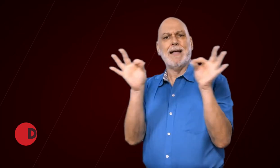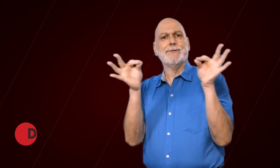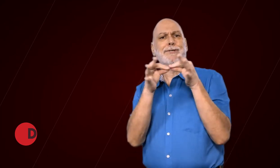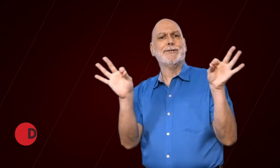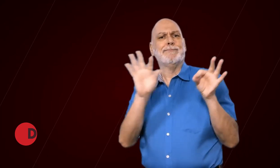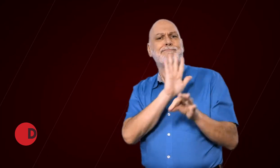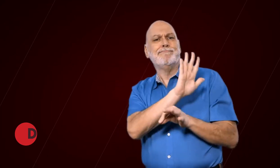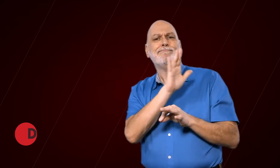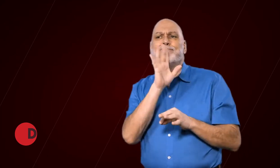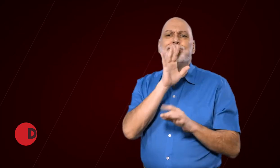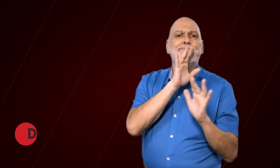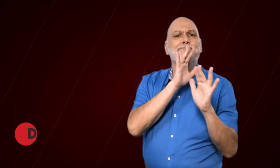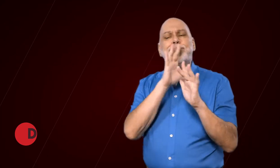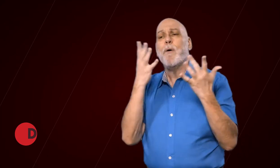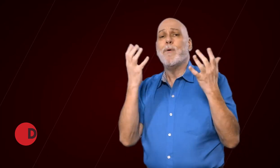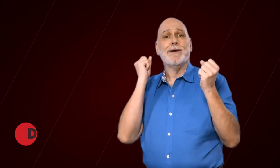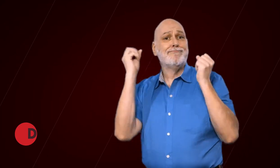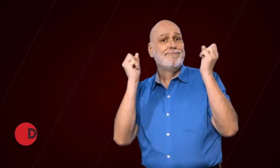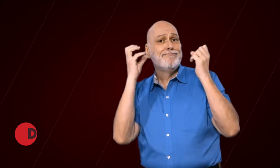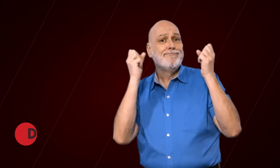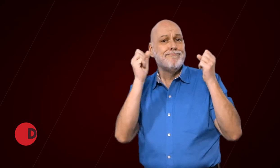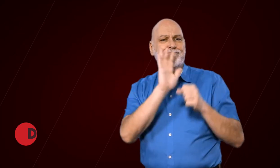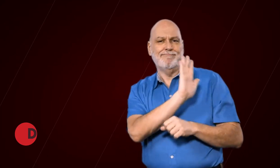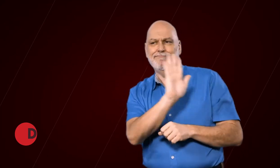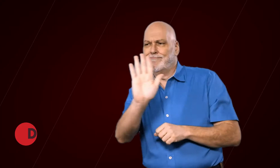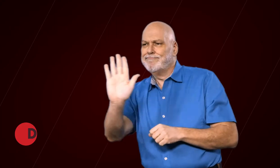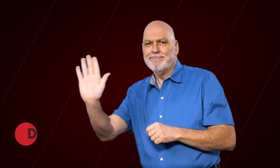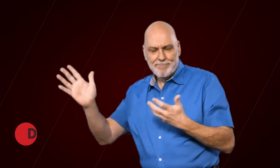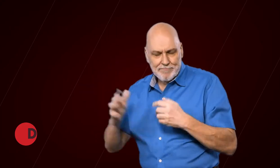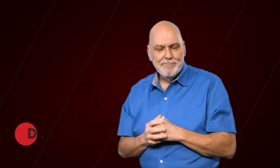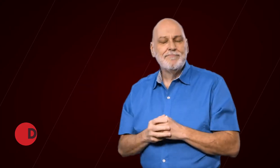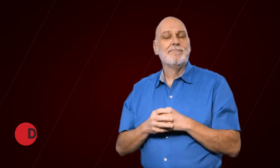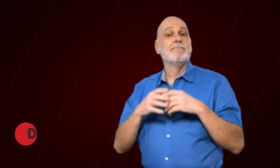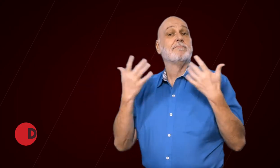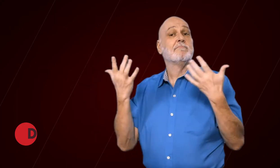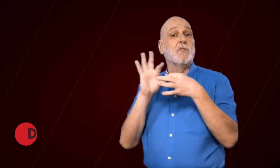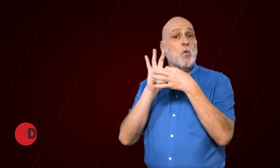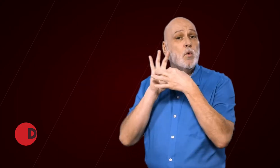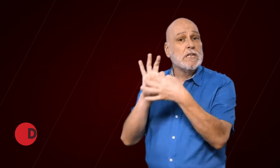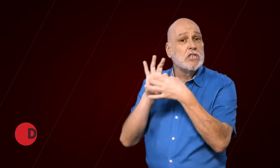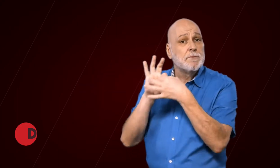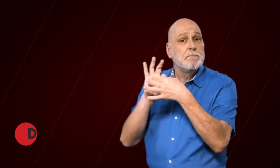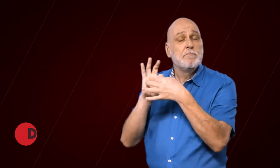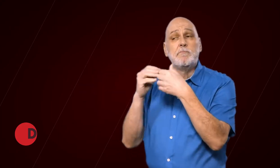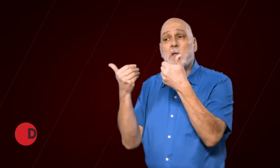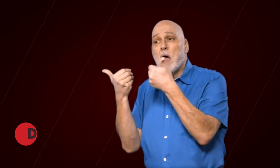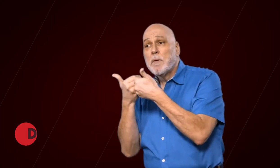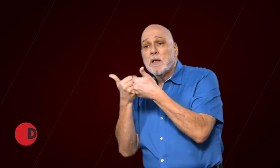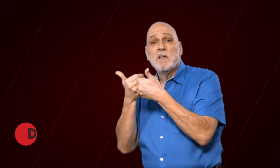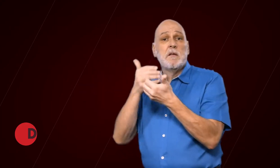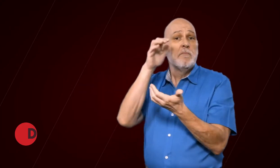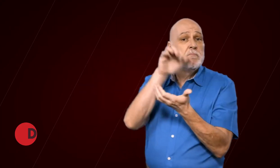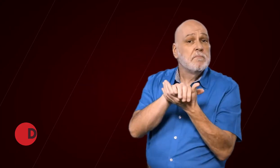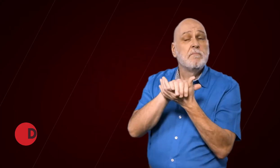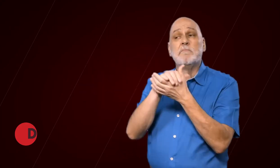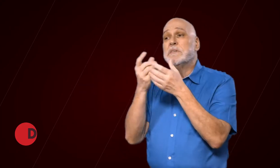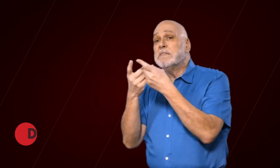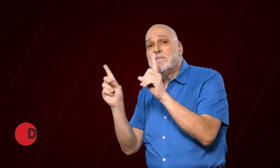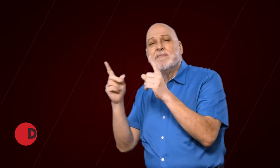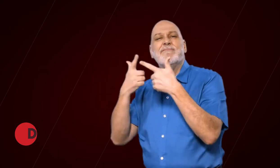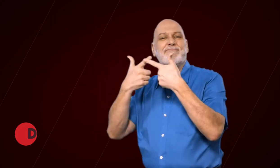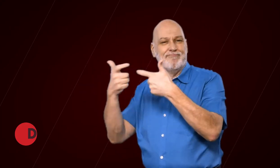It also gathers details about income,